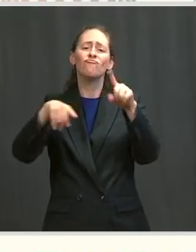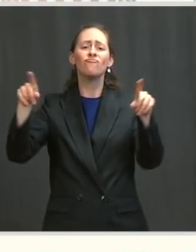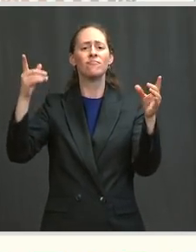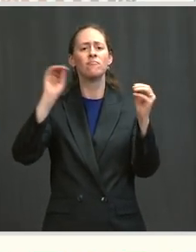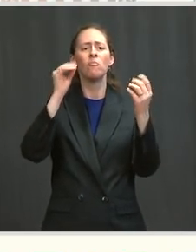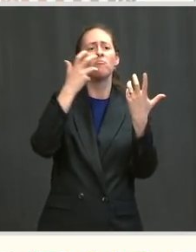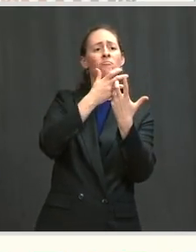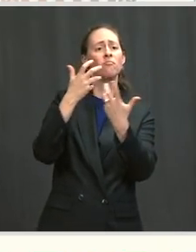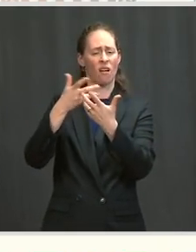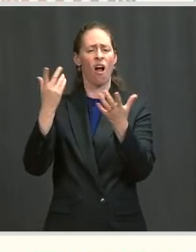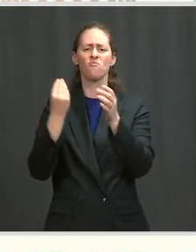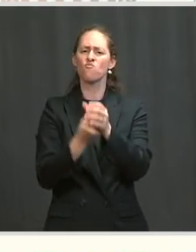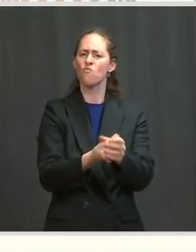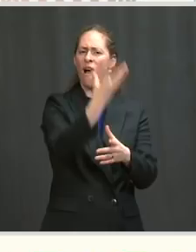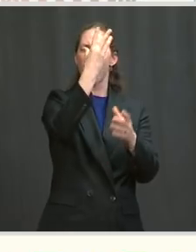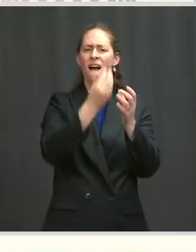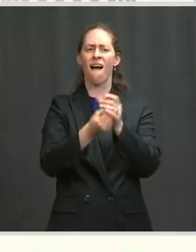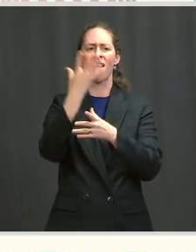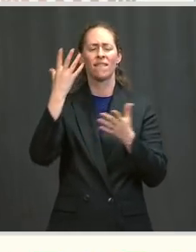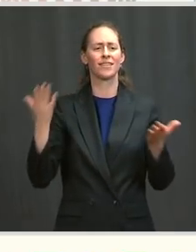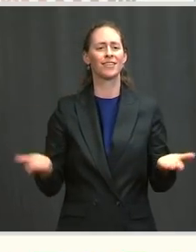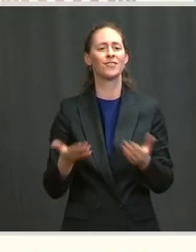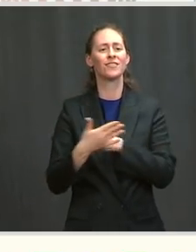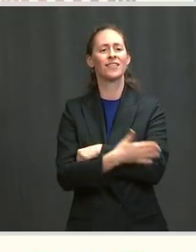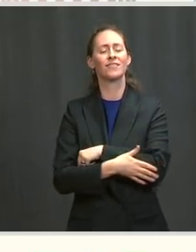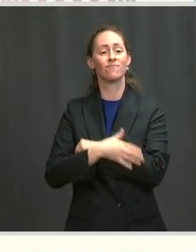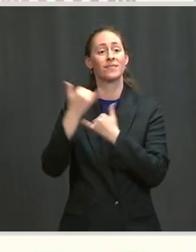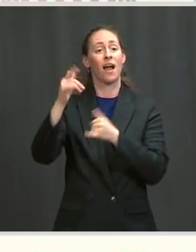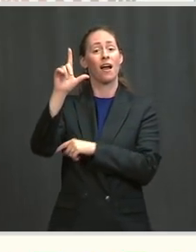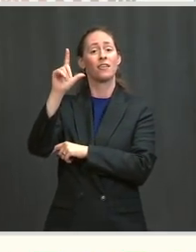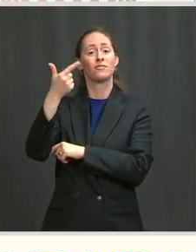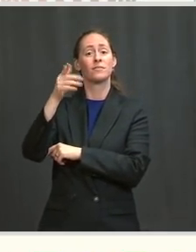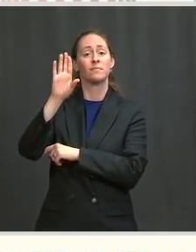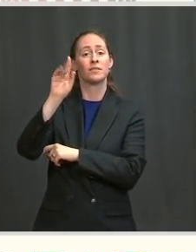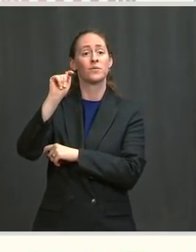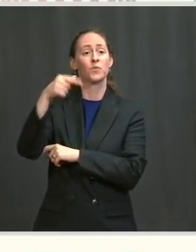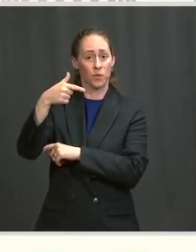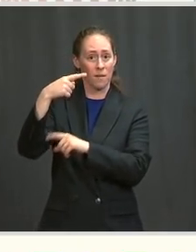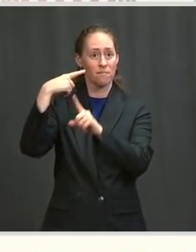But today in America, the LGBTQ+ community, especially trans women of color,